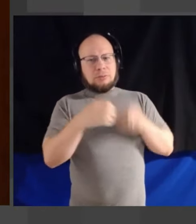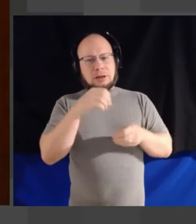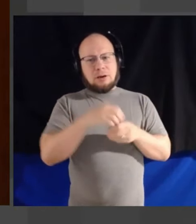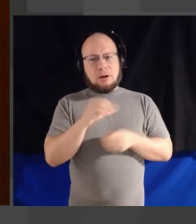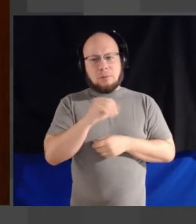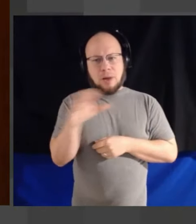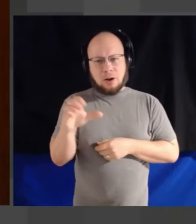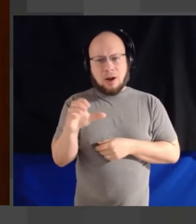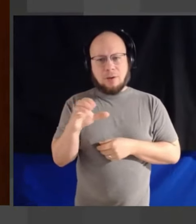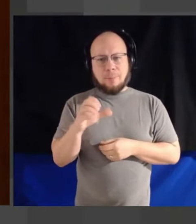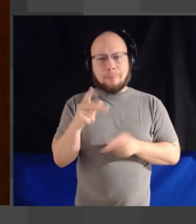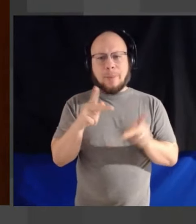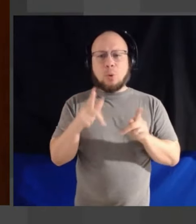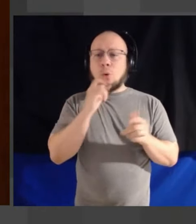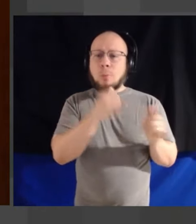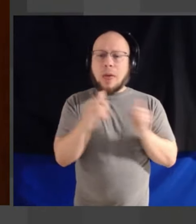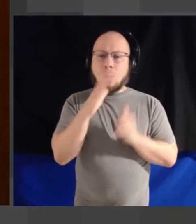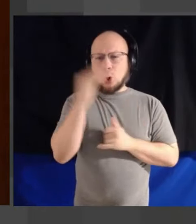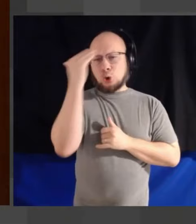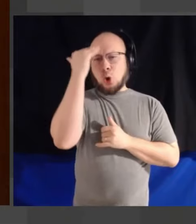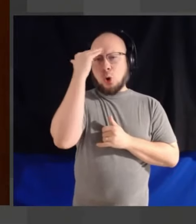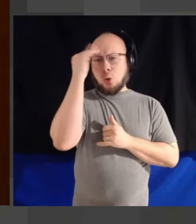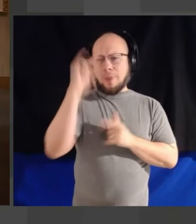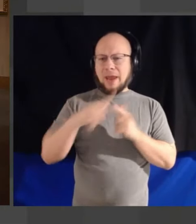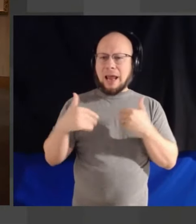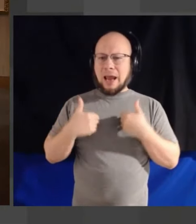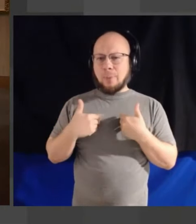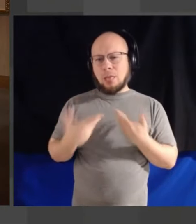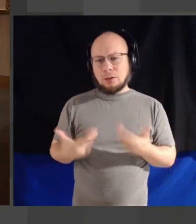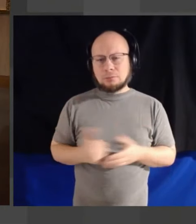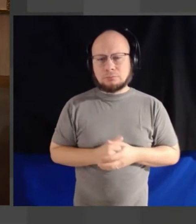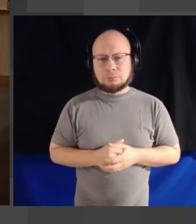ENDANGERED AND IT'S GOOD TO ADD